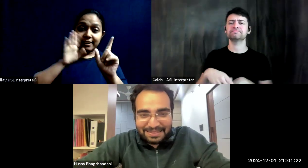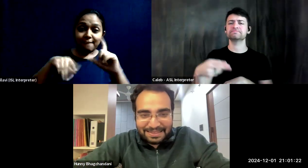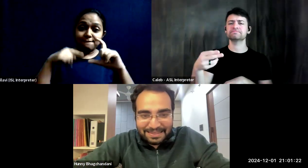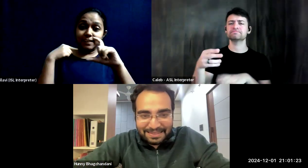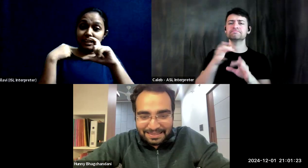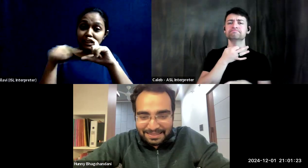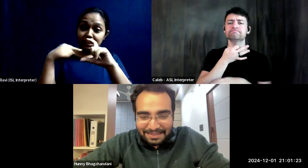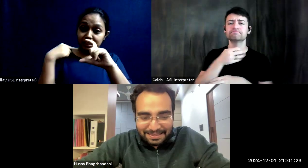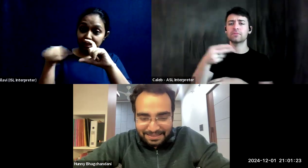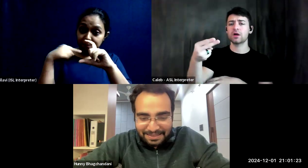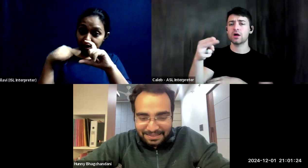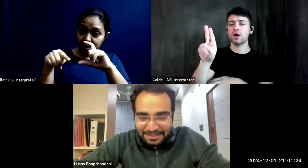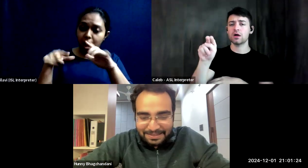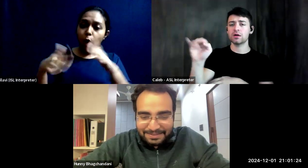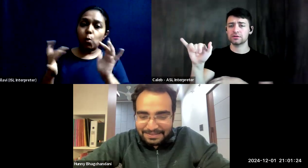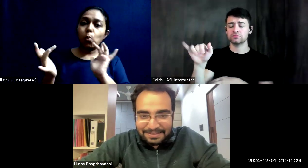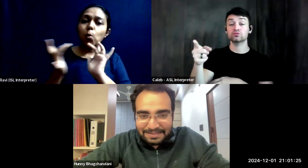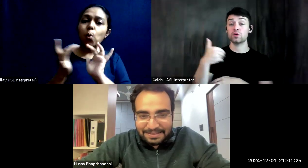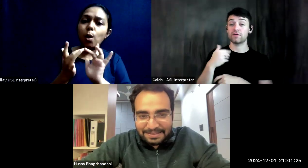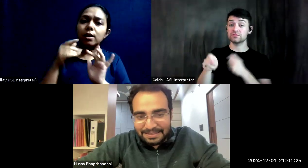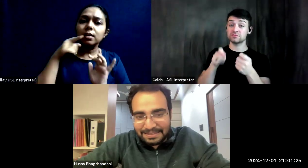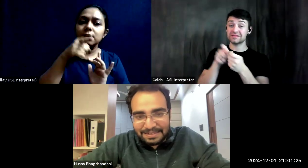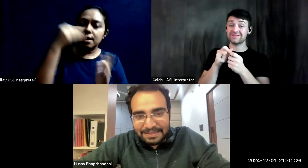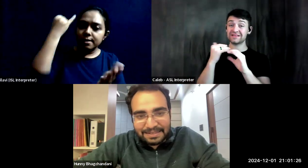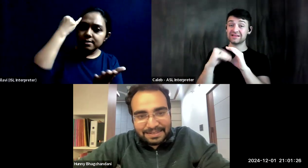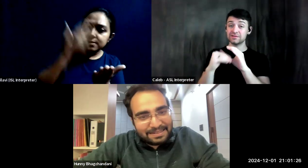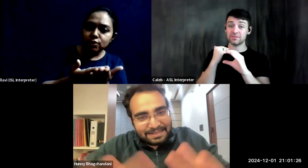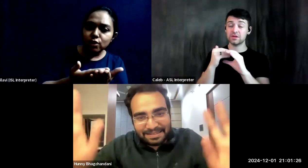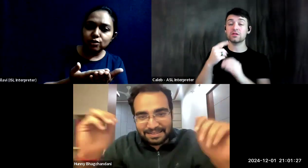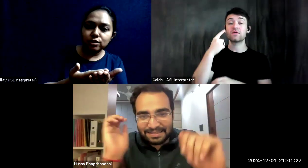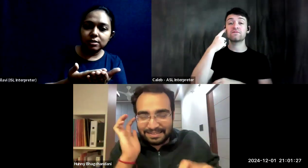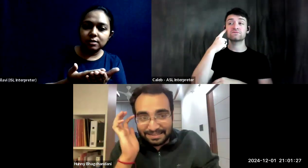or a way for people to send suggestions instead of